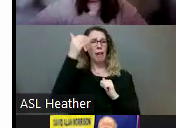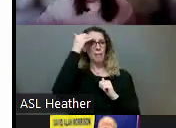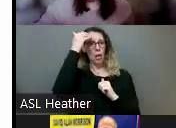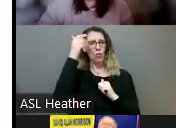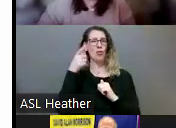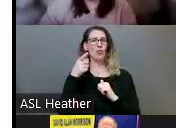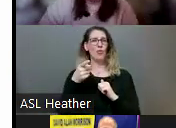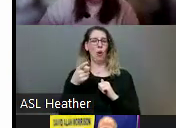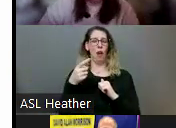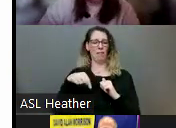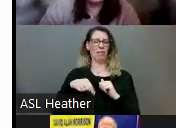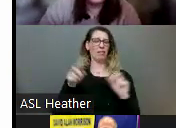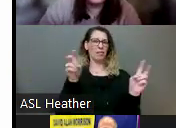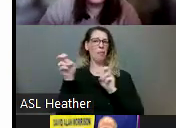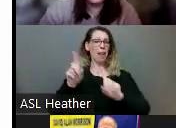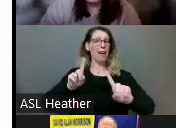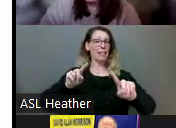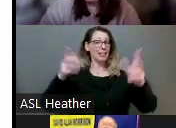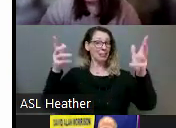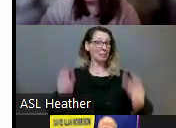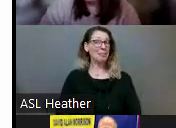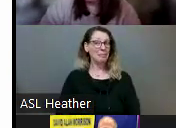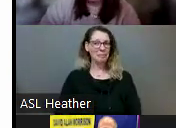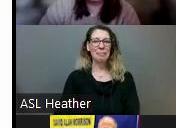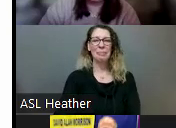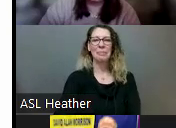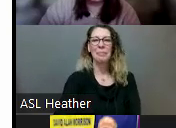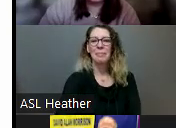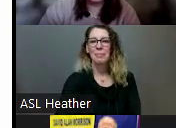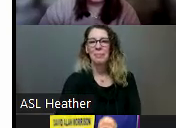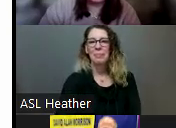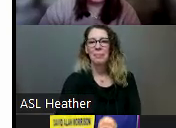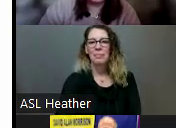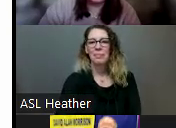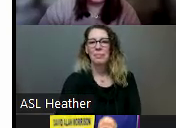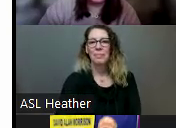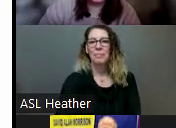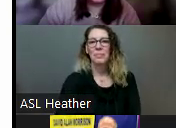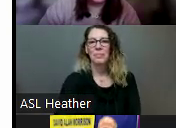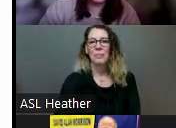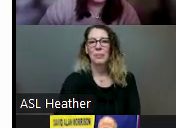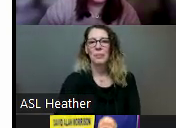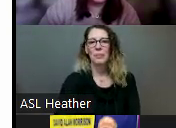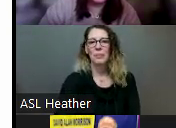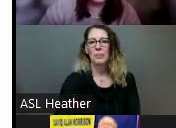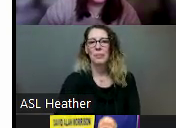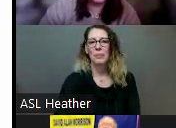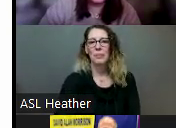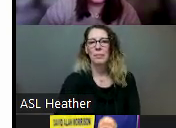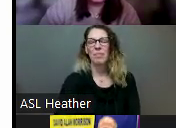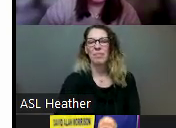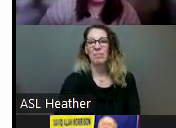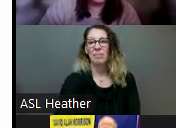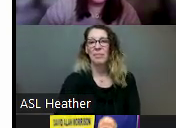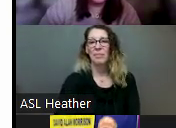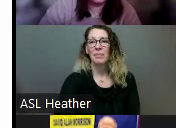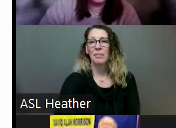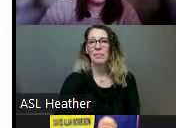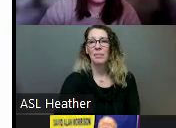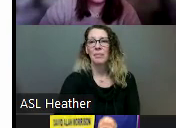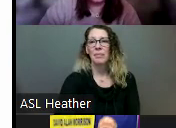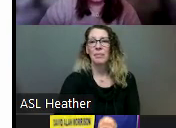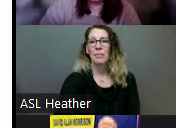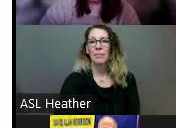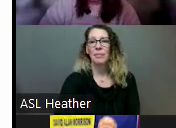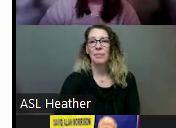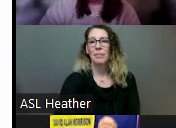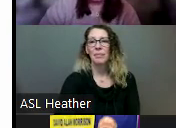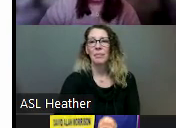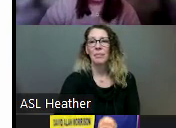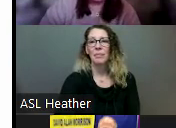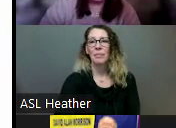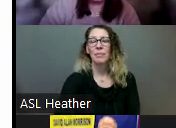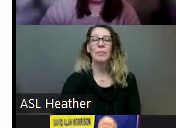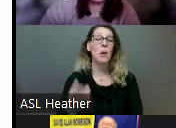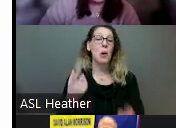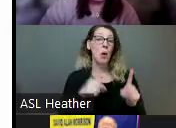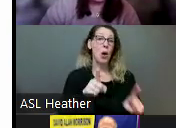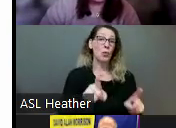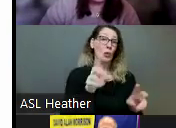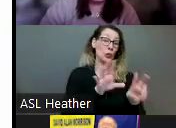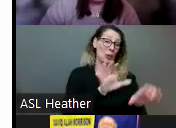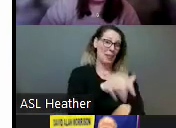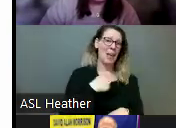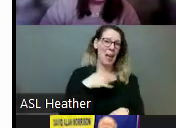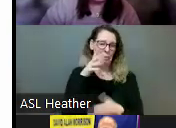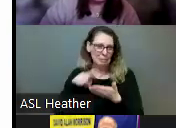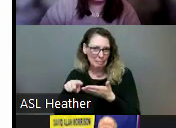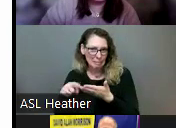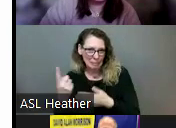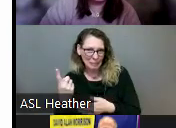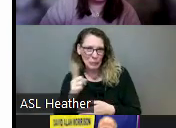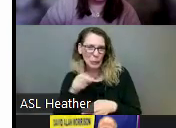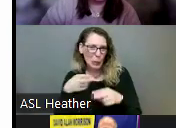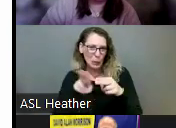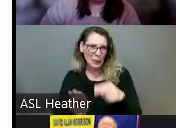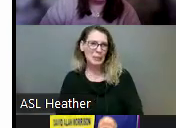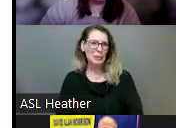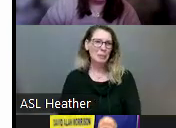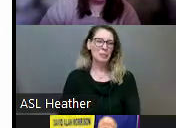attendance. (While you)do that, I'm gonna look at that chat really quick.